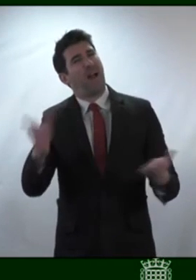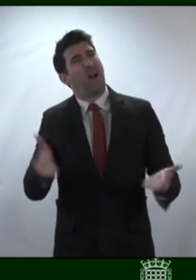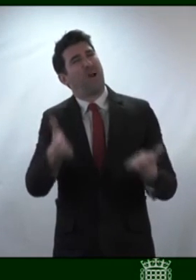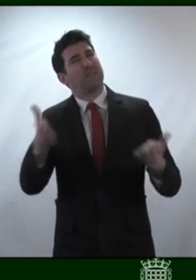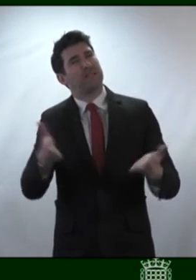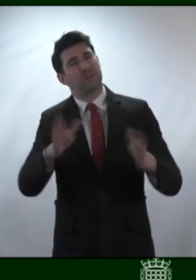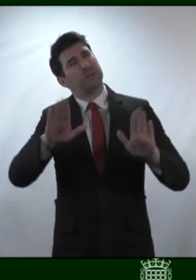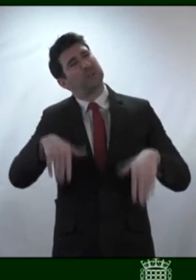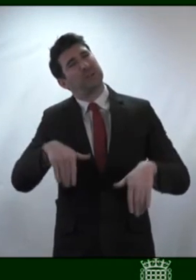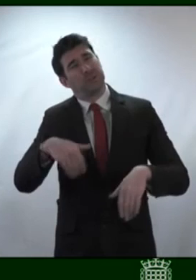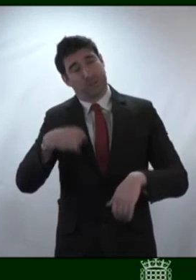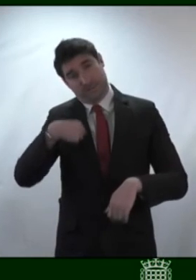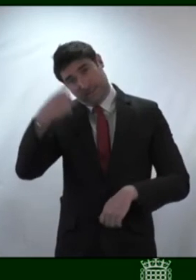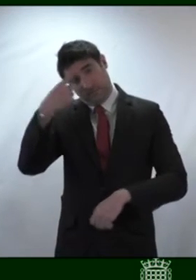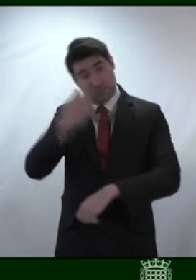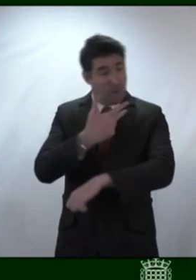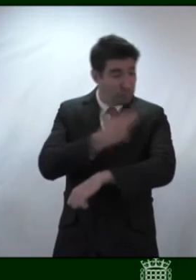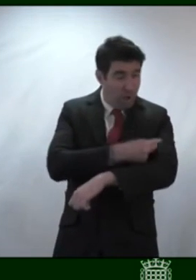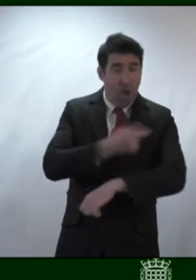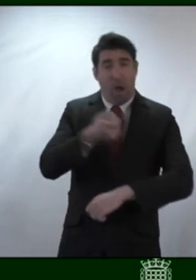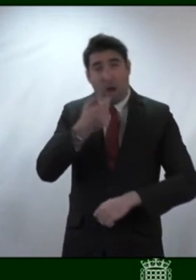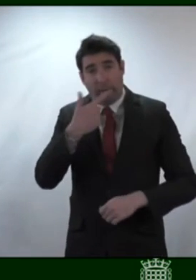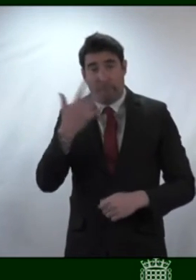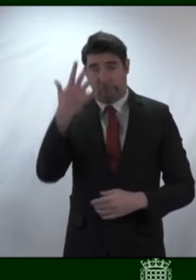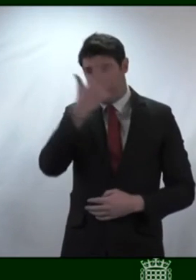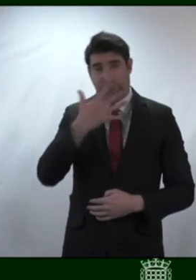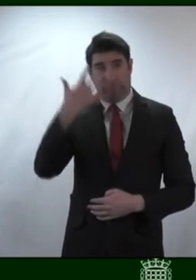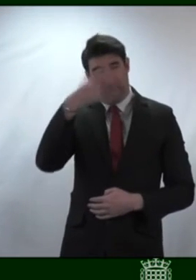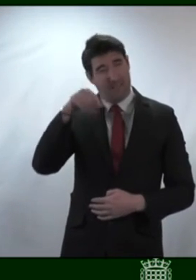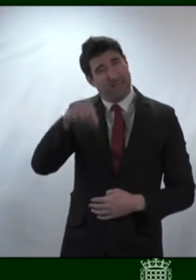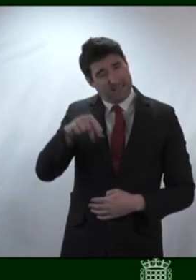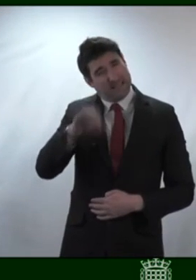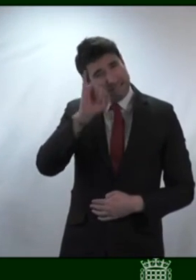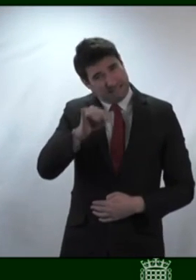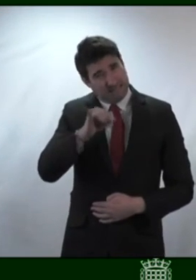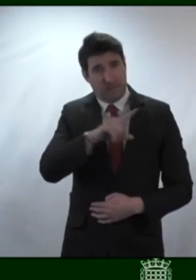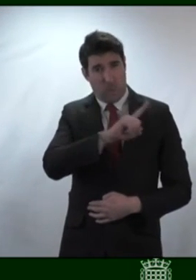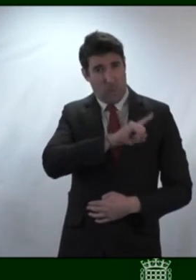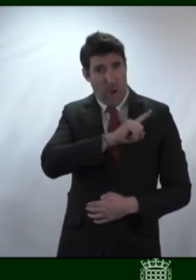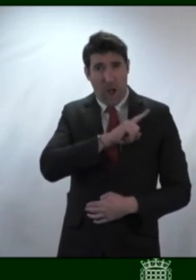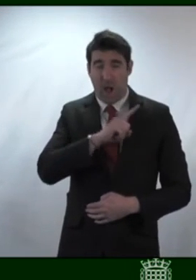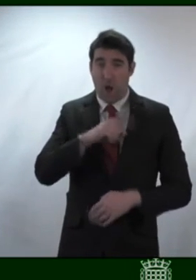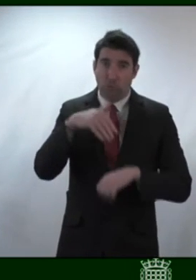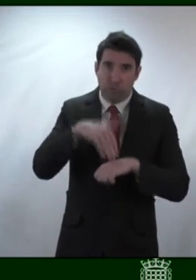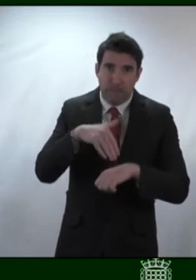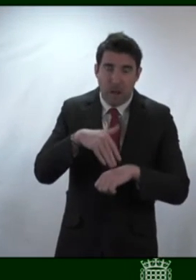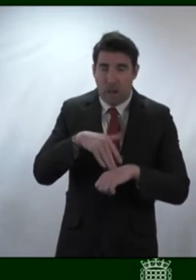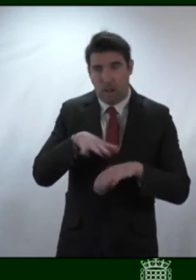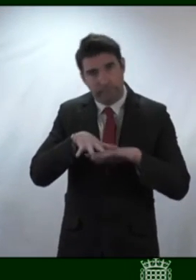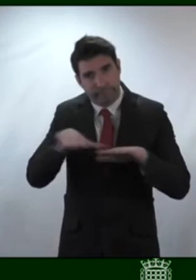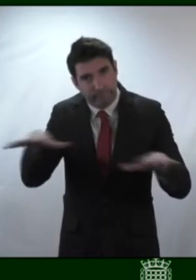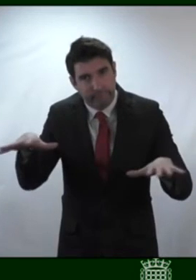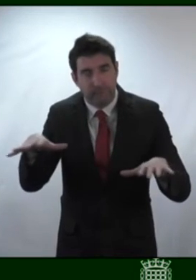ruin lives and drive criminality across the whole United Kingdom. I am more than happy to look at